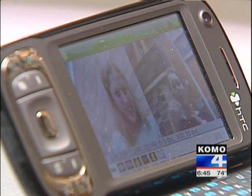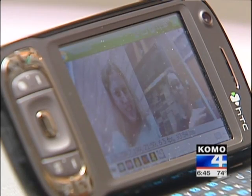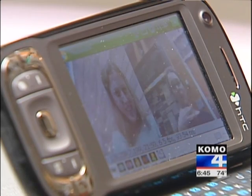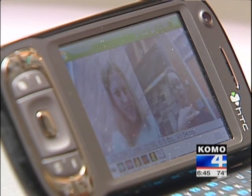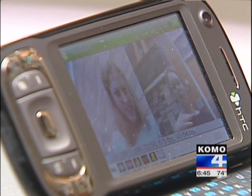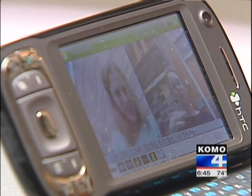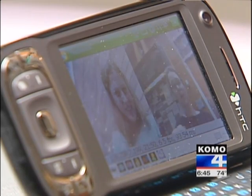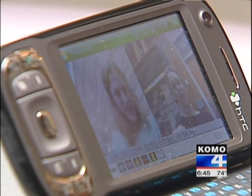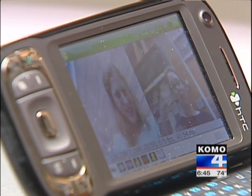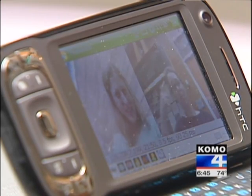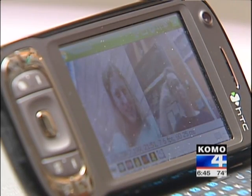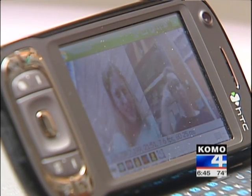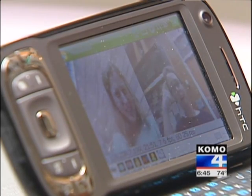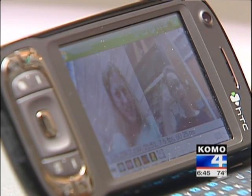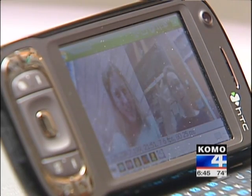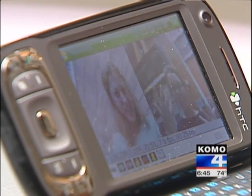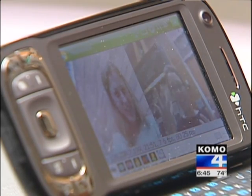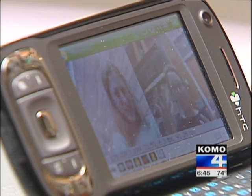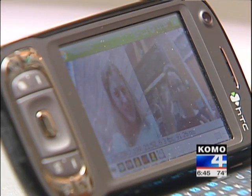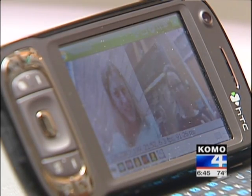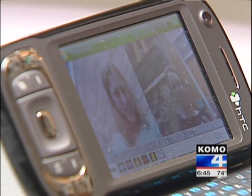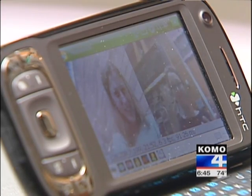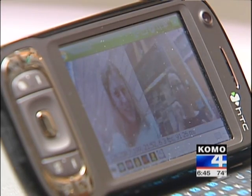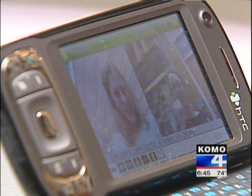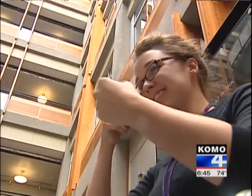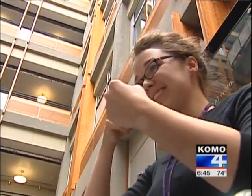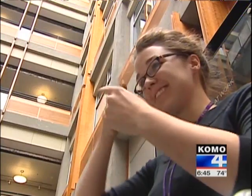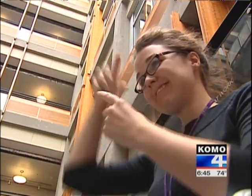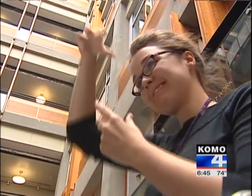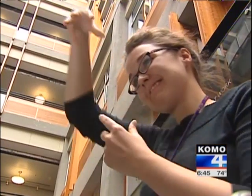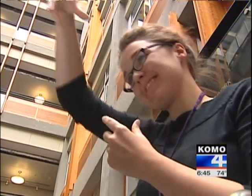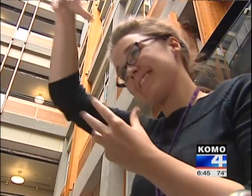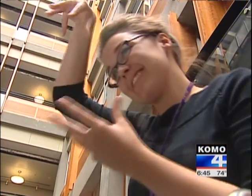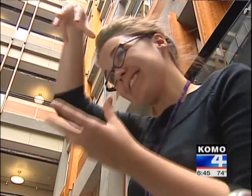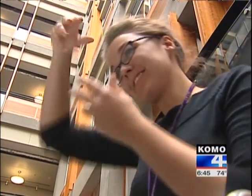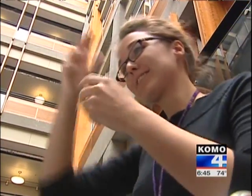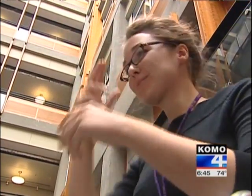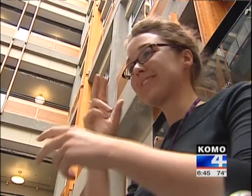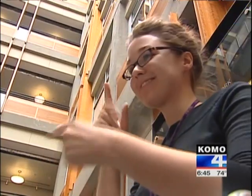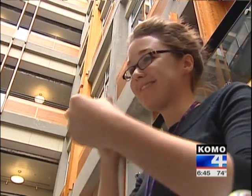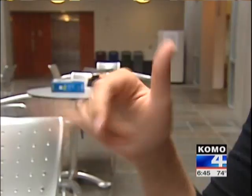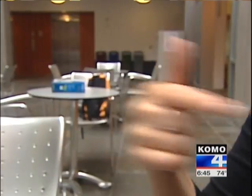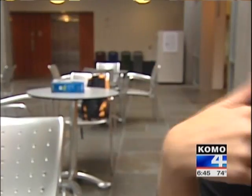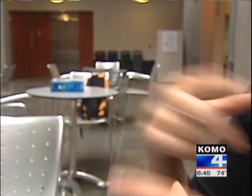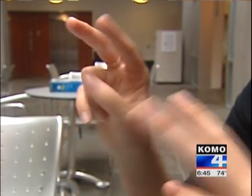[Reporter] The project is 5 years in development at a cost of $1 million dollars, but for Jessica, the price is worth it.